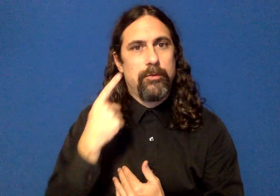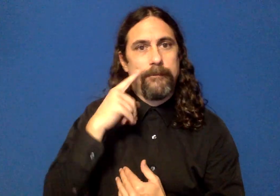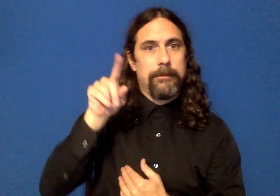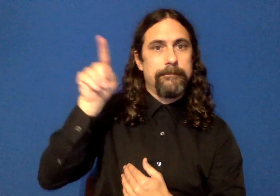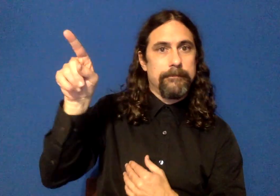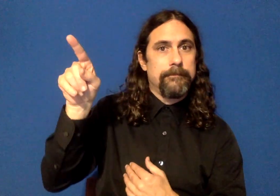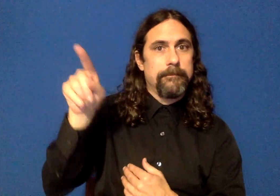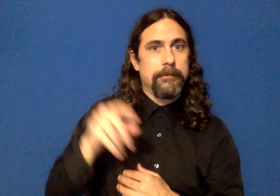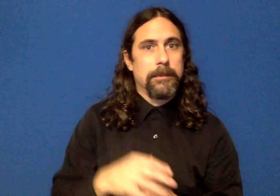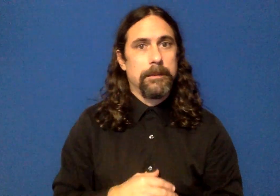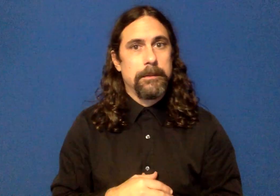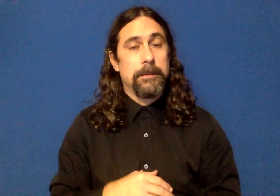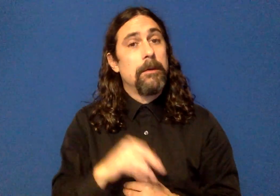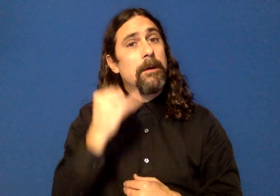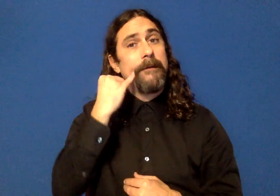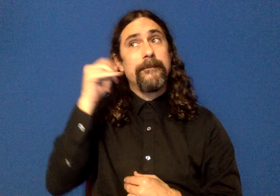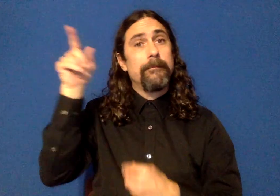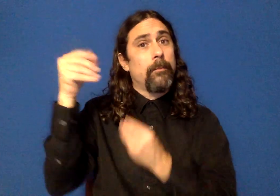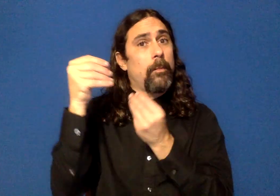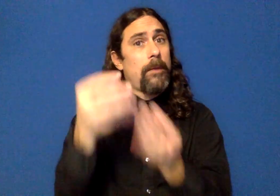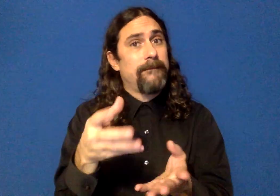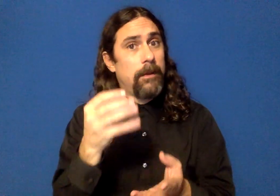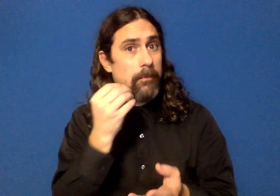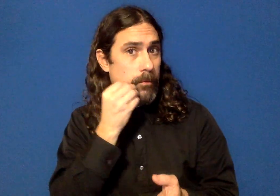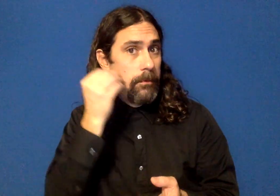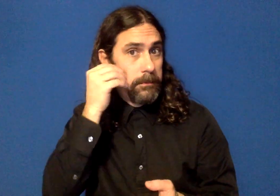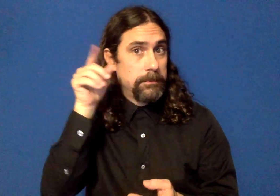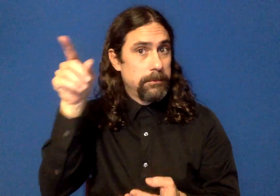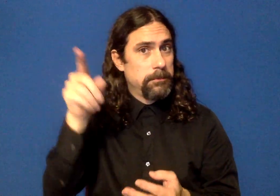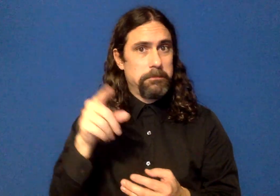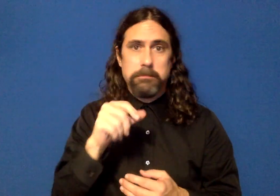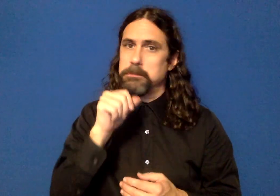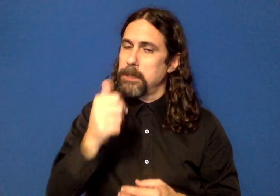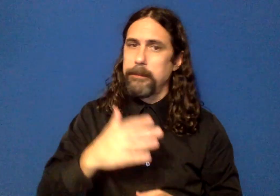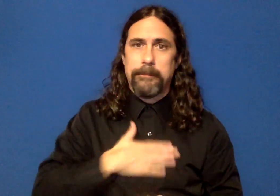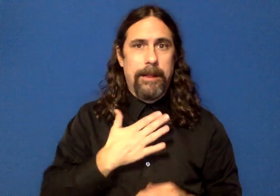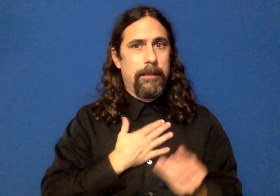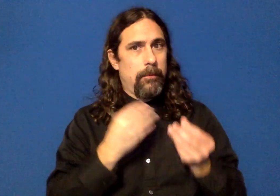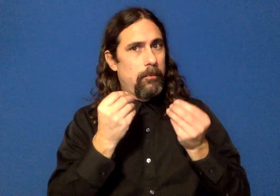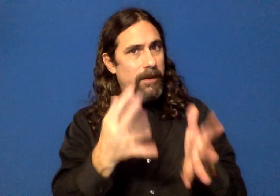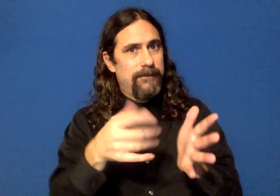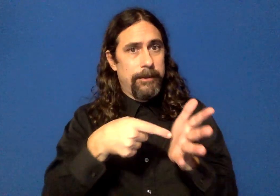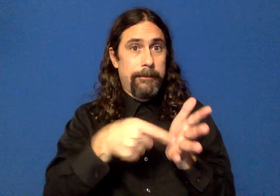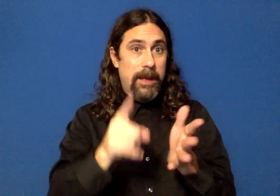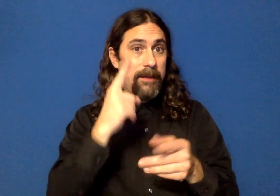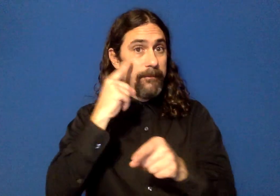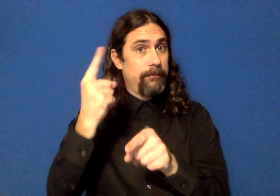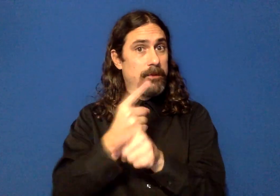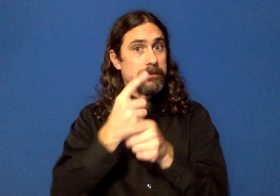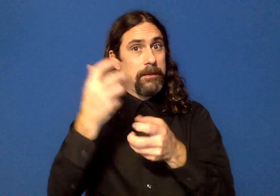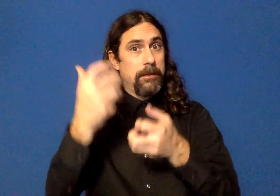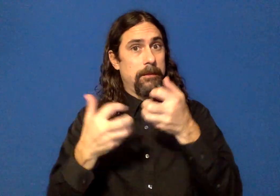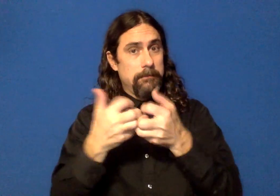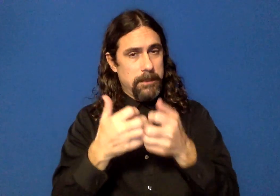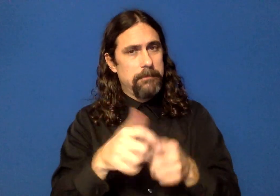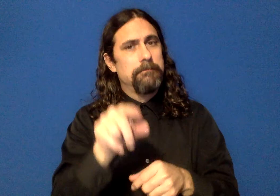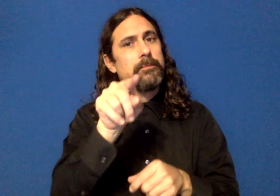provide and pay for reasonable accommodations, you may contact the NYC Human Rights Commission